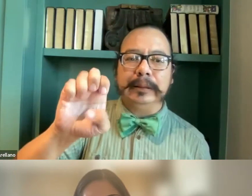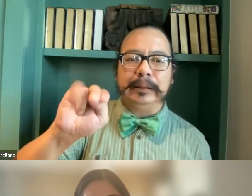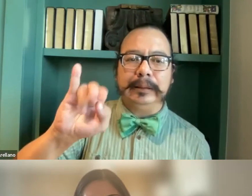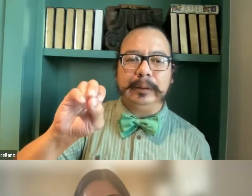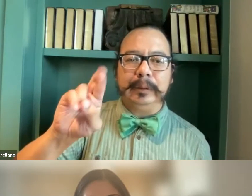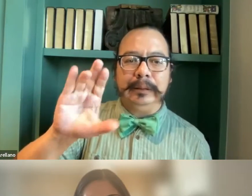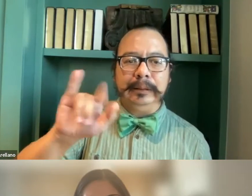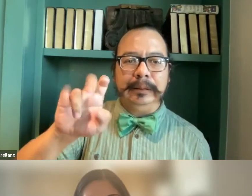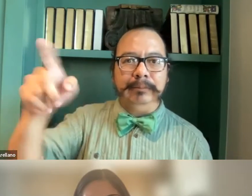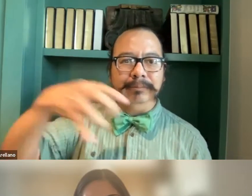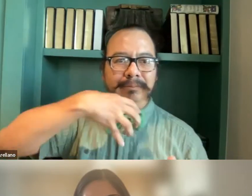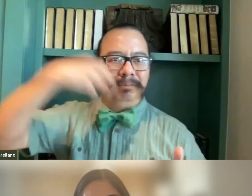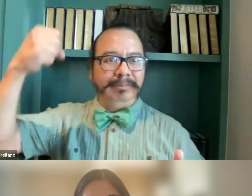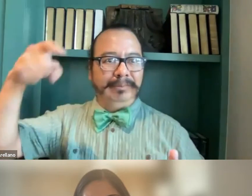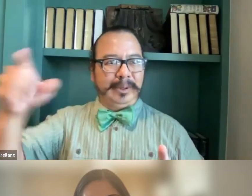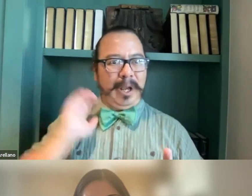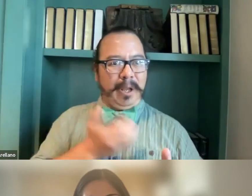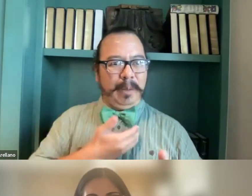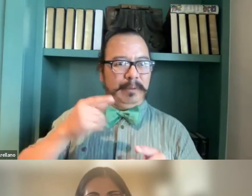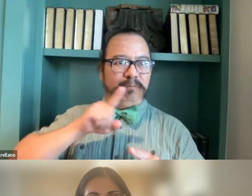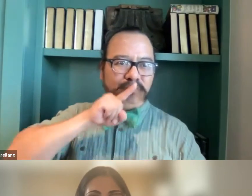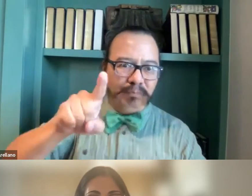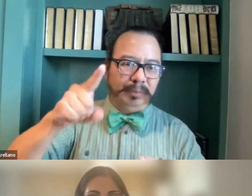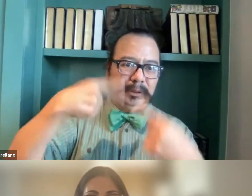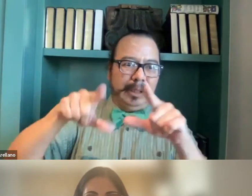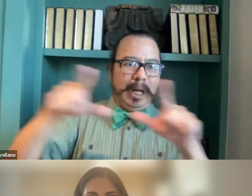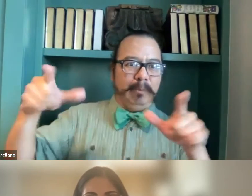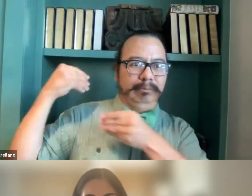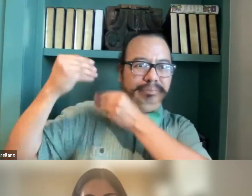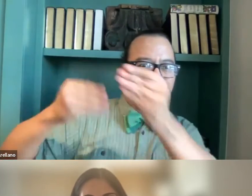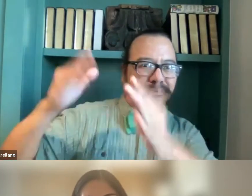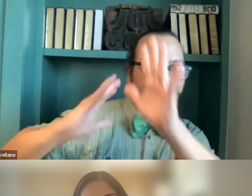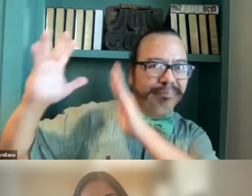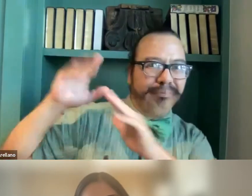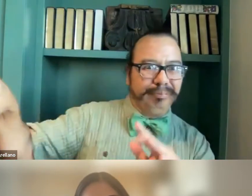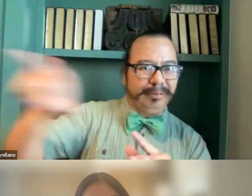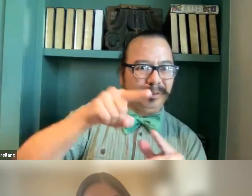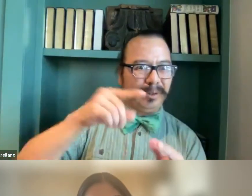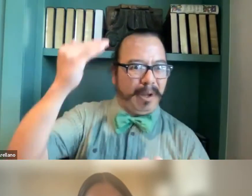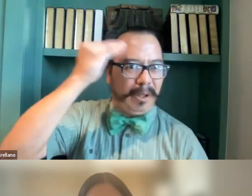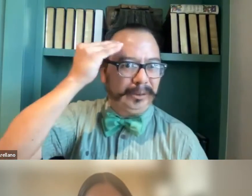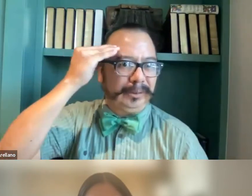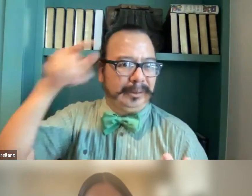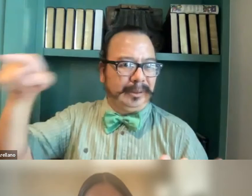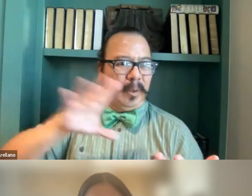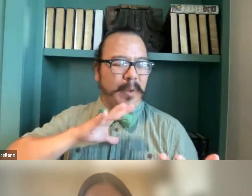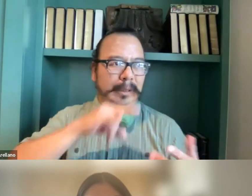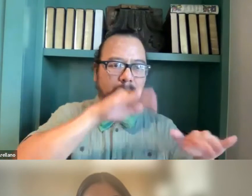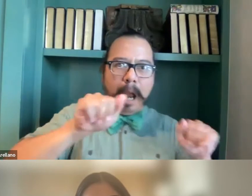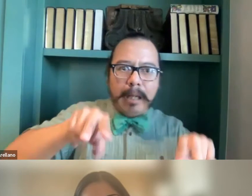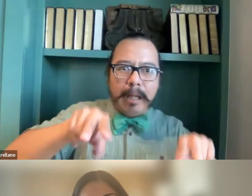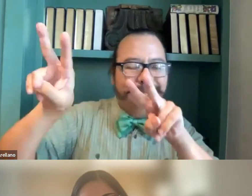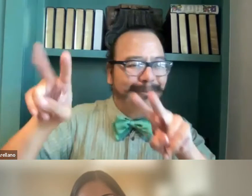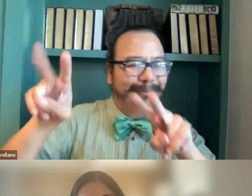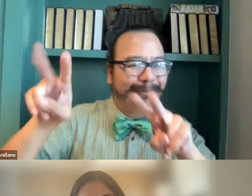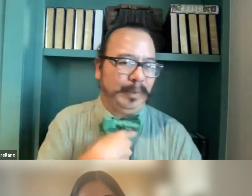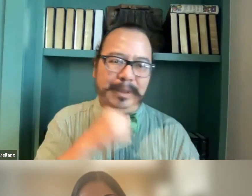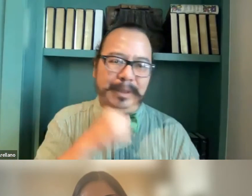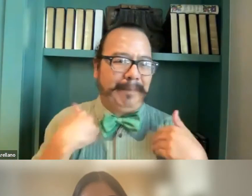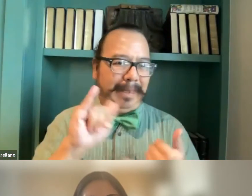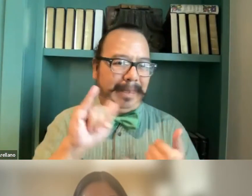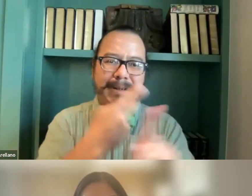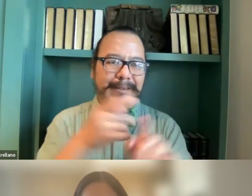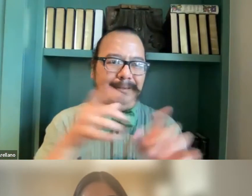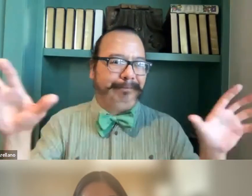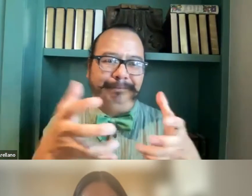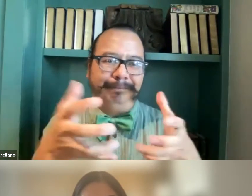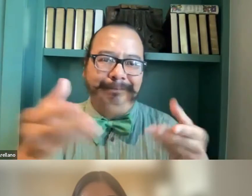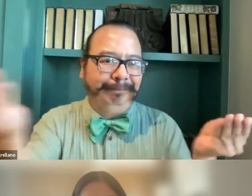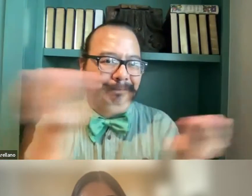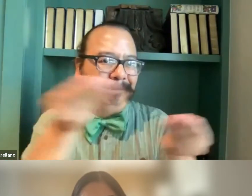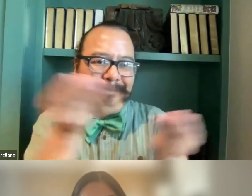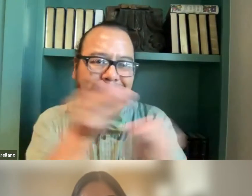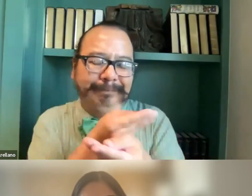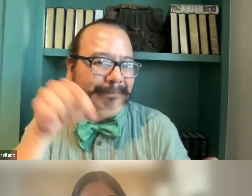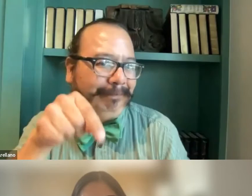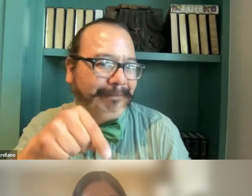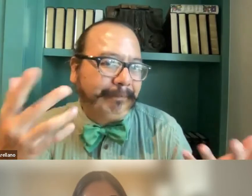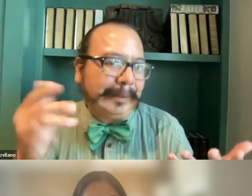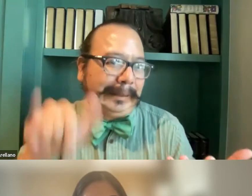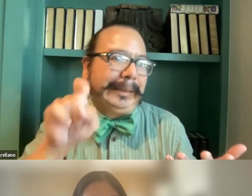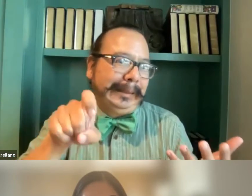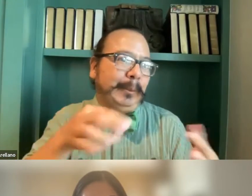ASL, Crescenciano: and an idea that ipad is using senior citizens to work with the use, because senior citizens are also heritage users. They've used American sign language, their whole lives, and they need to come together to